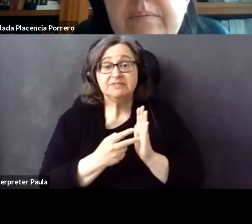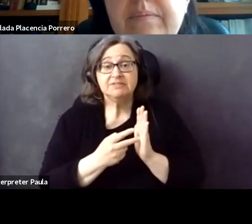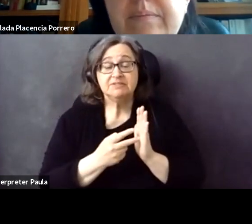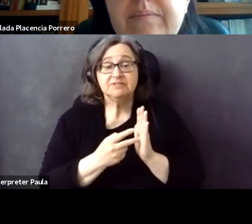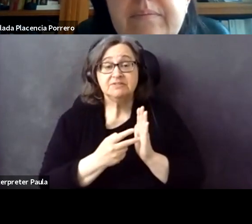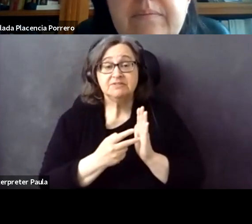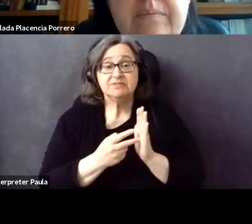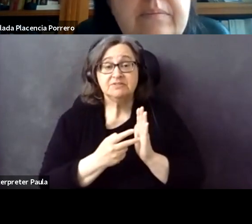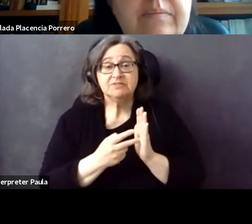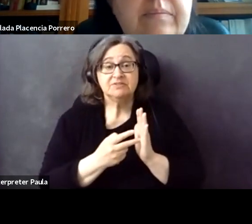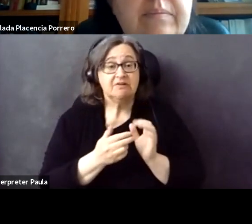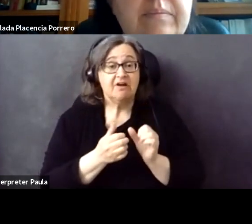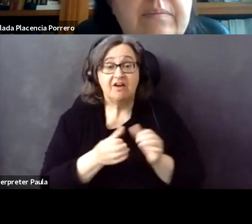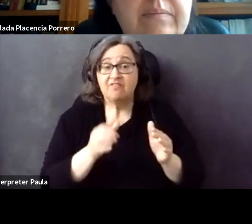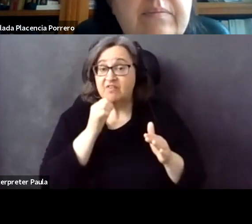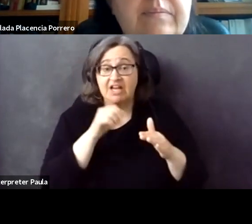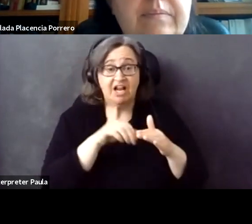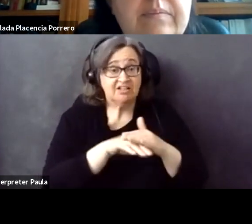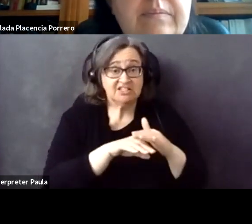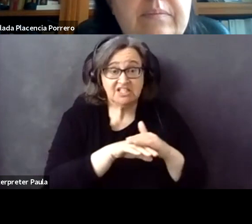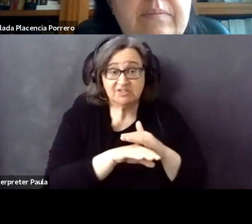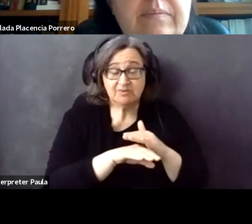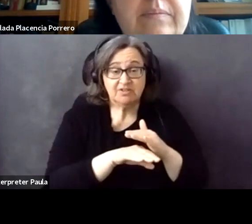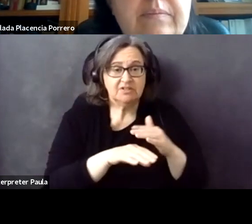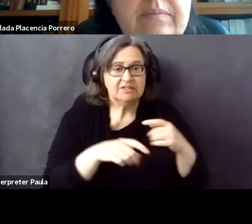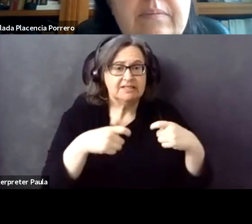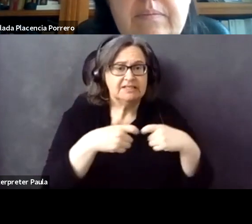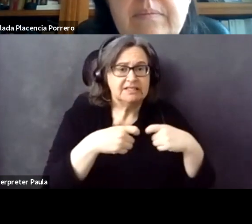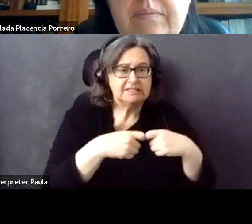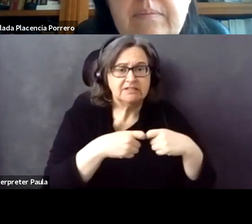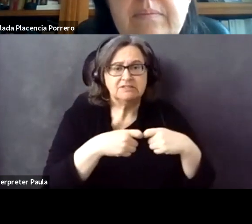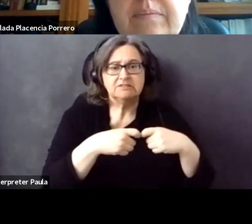over in the current form soon. So what that means, then, is